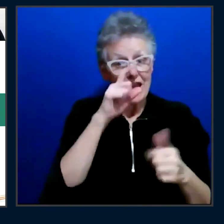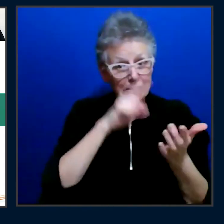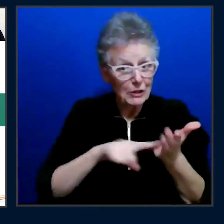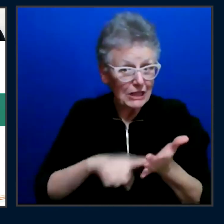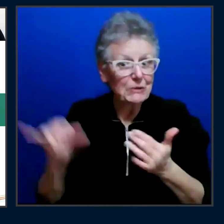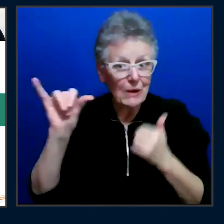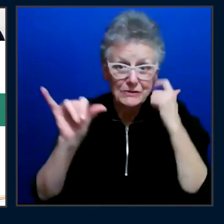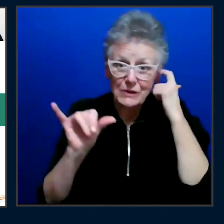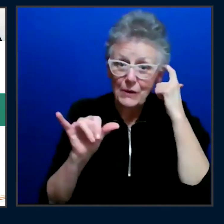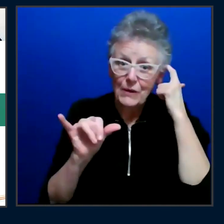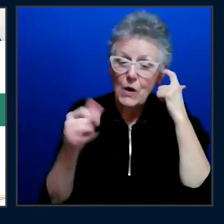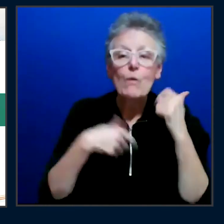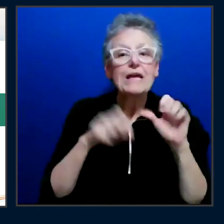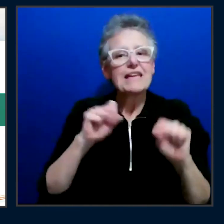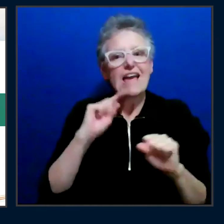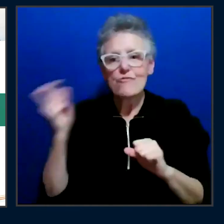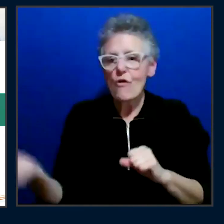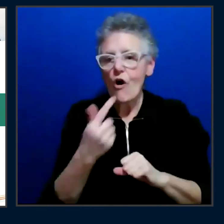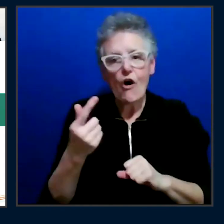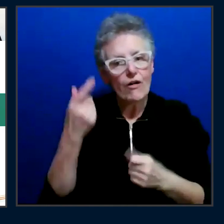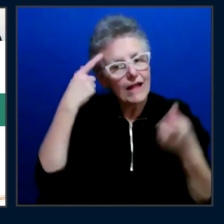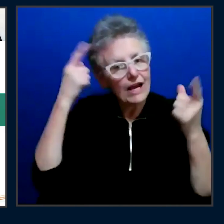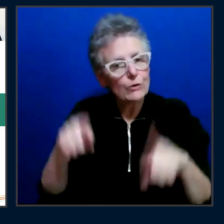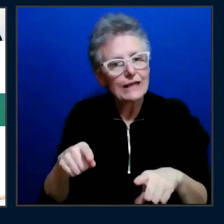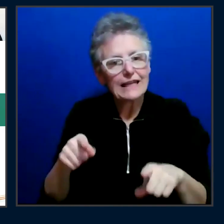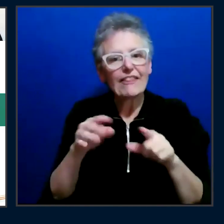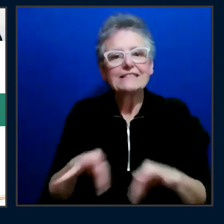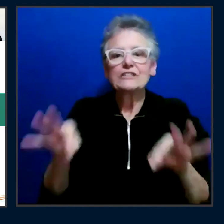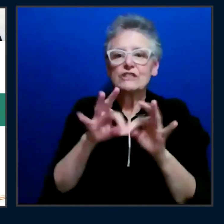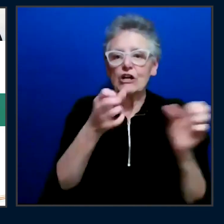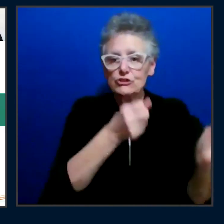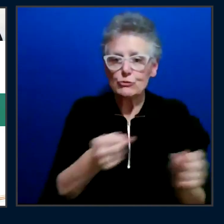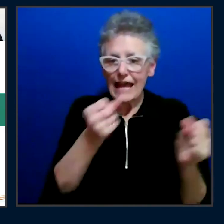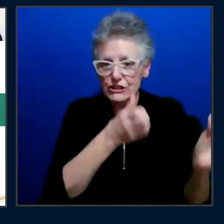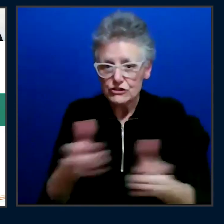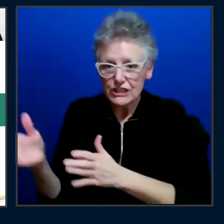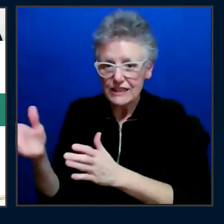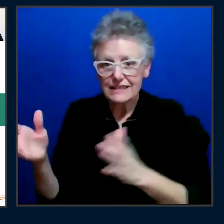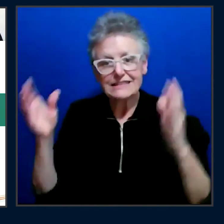that you can look into. We can all agree that the essentials are strategies that providers can be